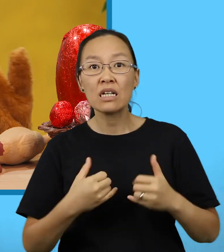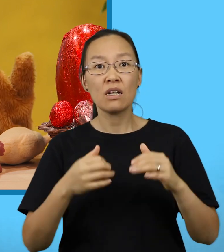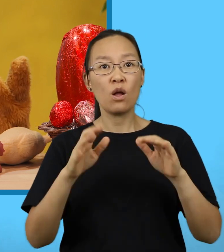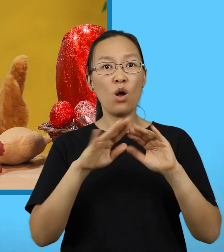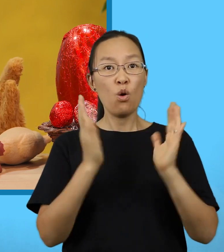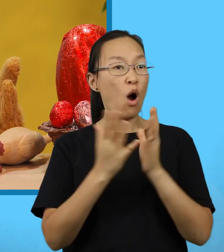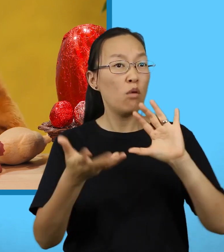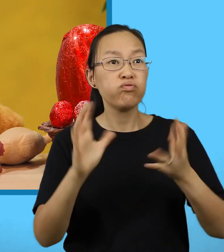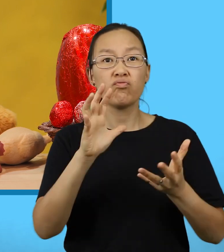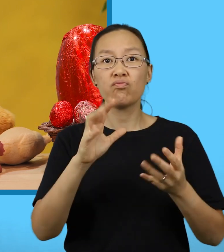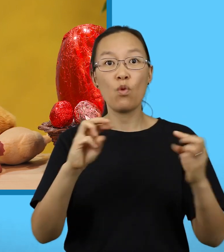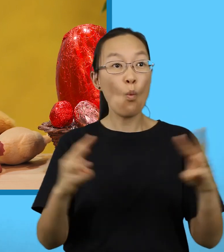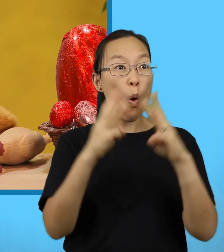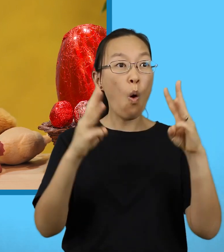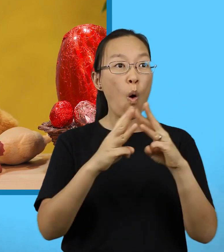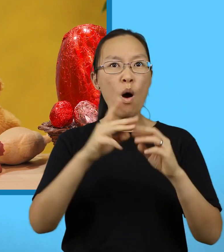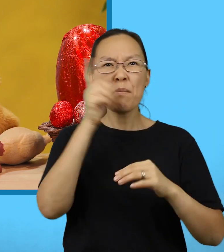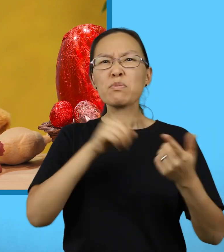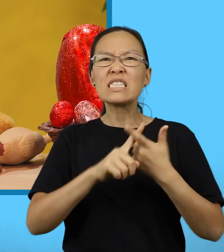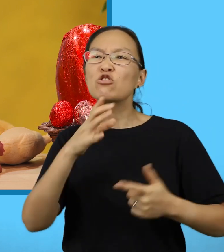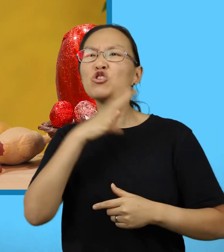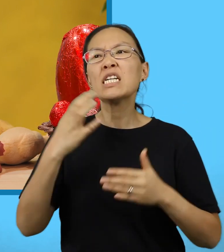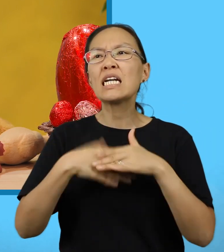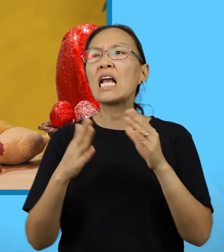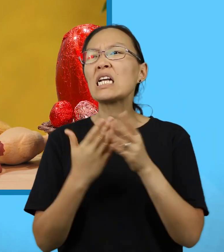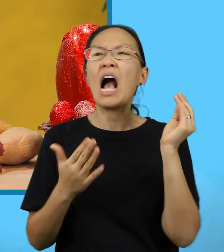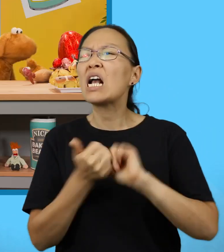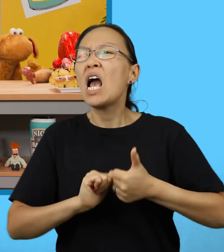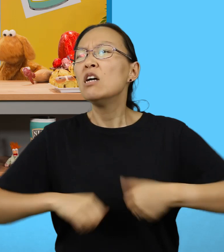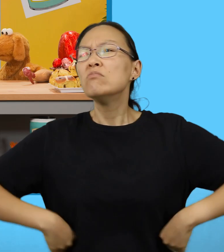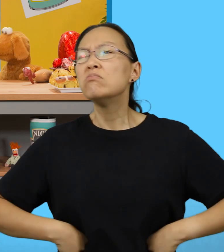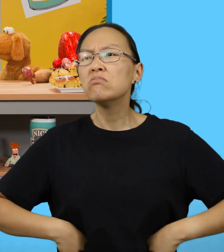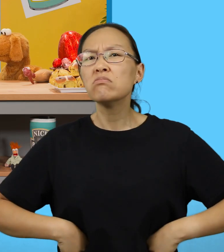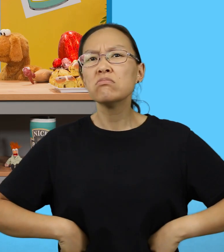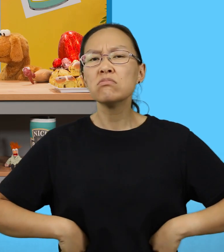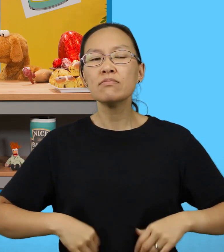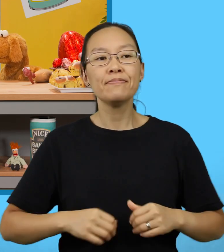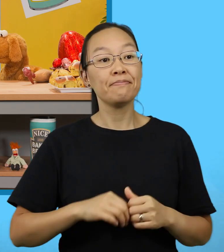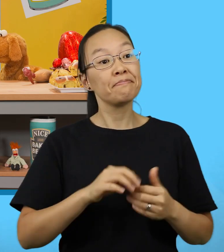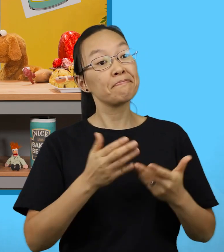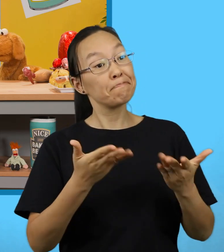There are still wars and people still cheat at QNO! Well, you are right.